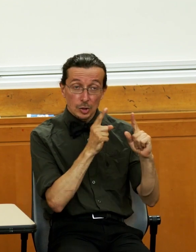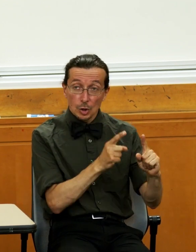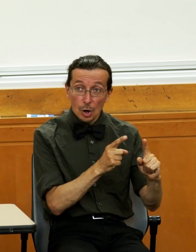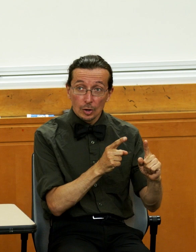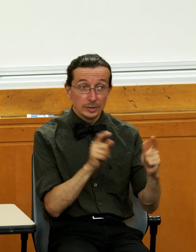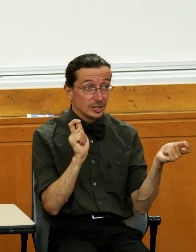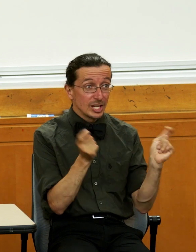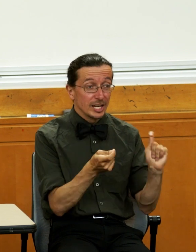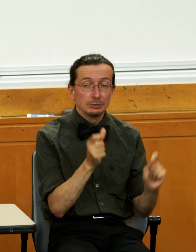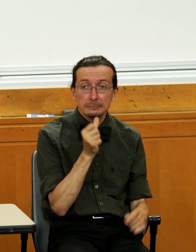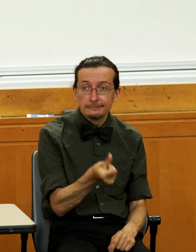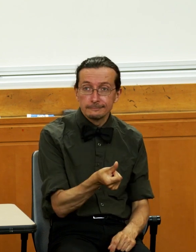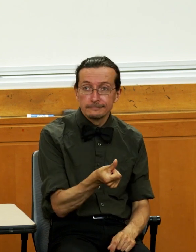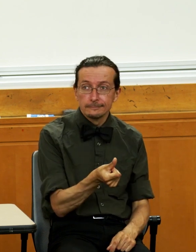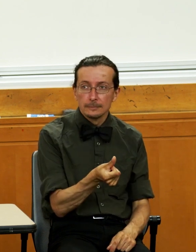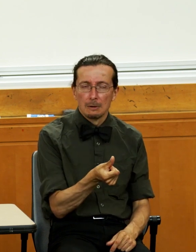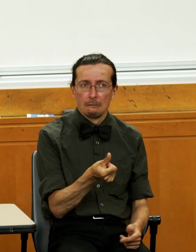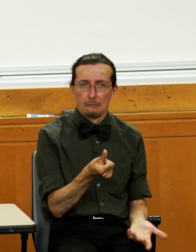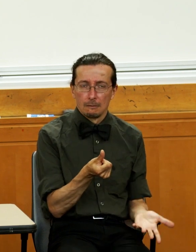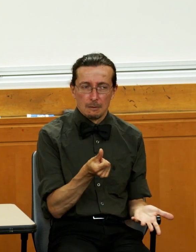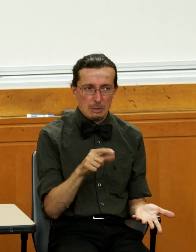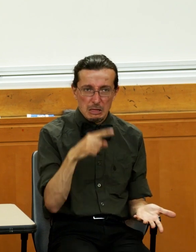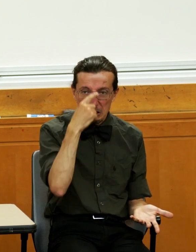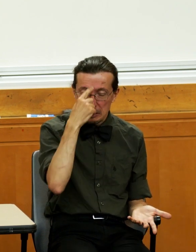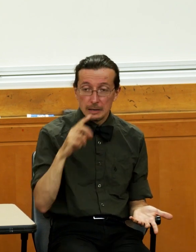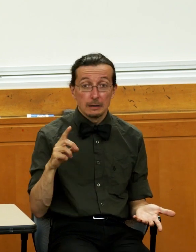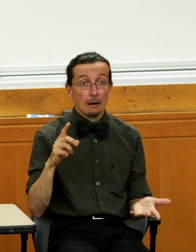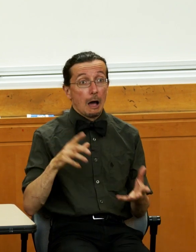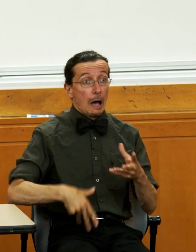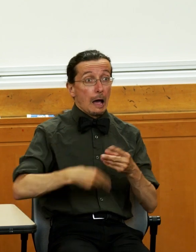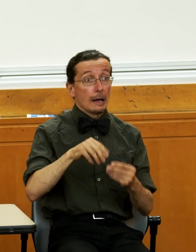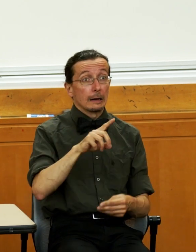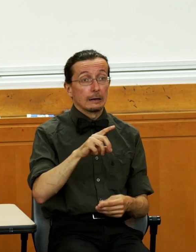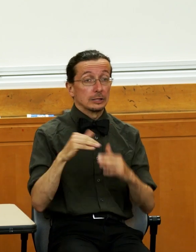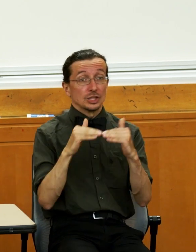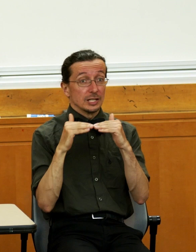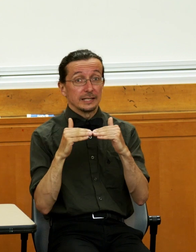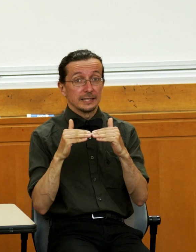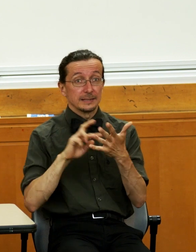adding the word justice brings work into alignment with Disability Justice. It doesn't. Disability